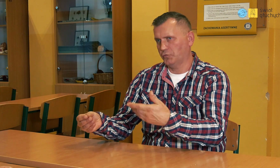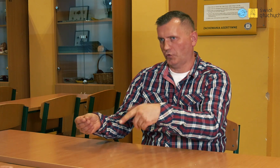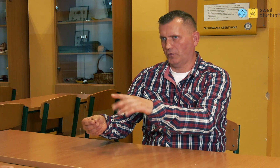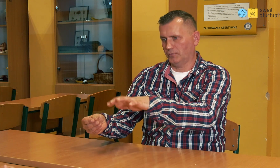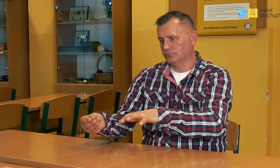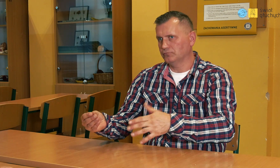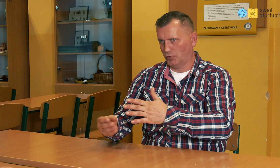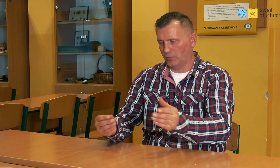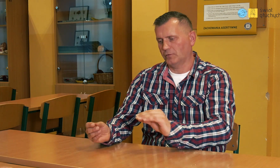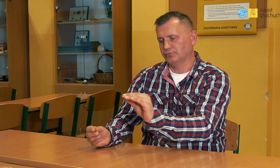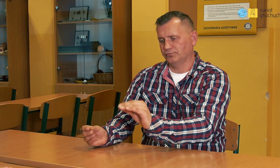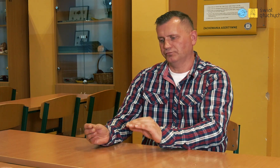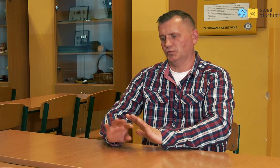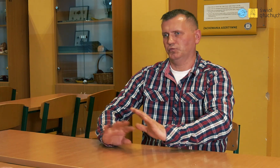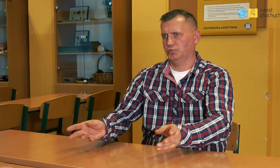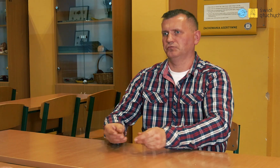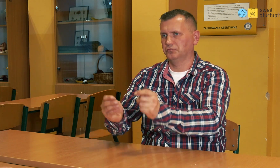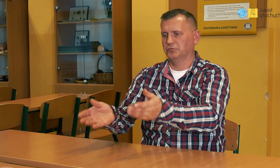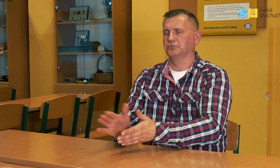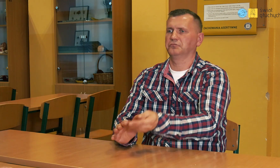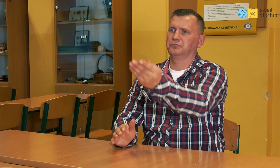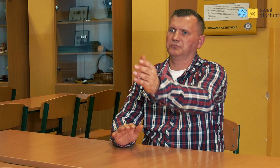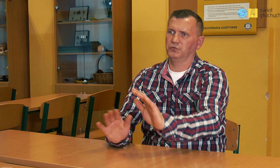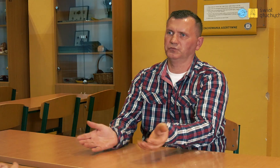which we had to solve, and then we handed them in.